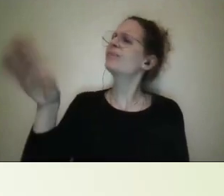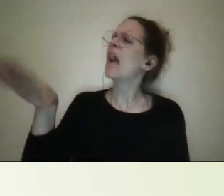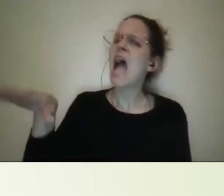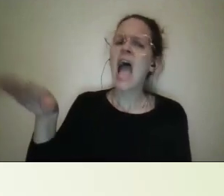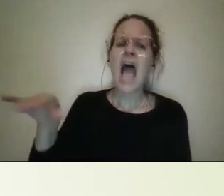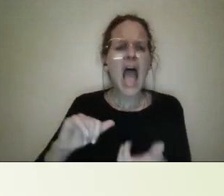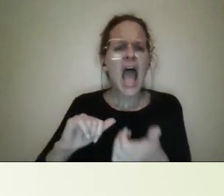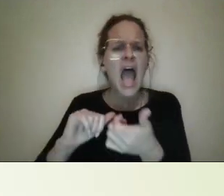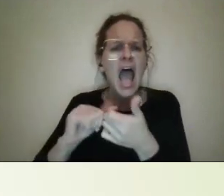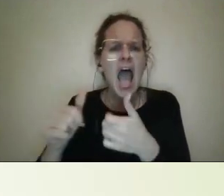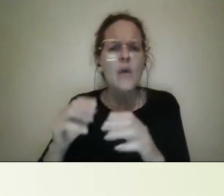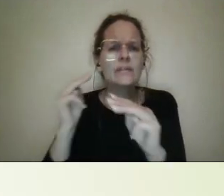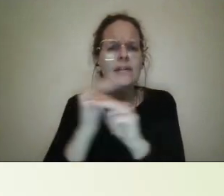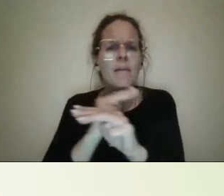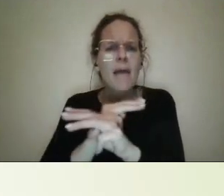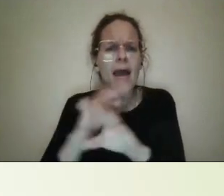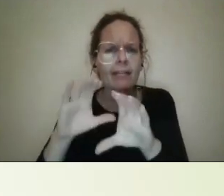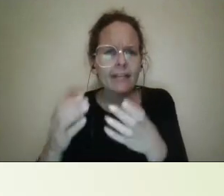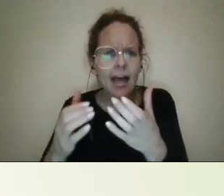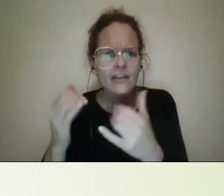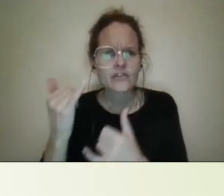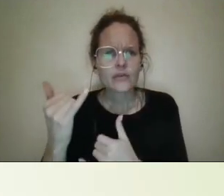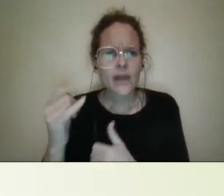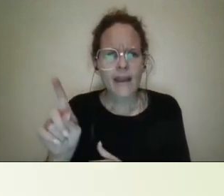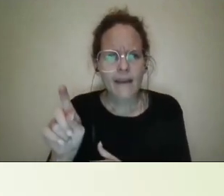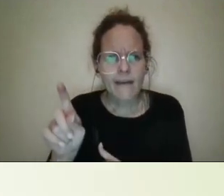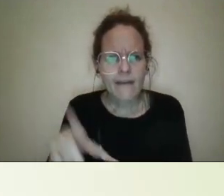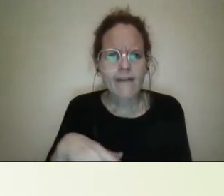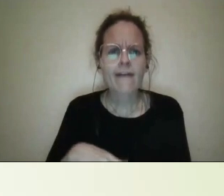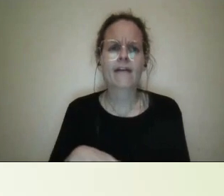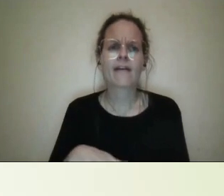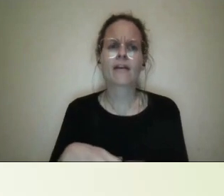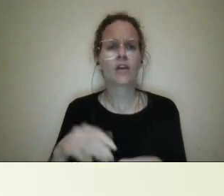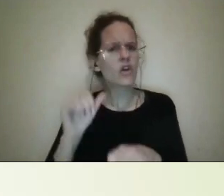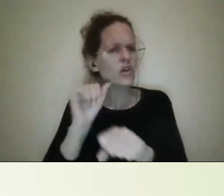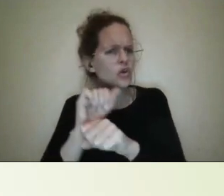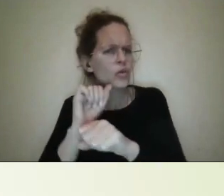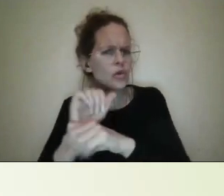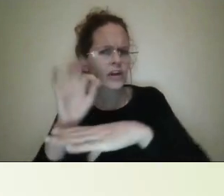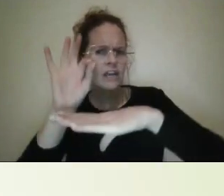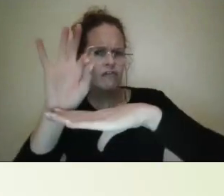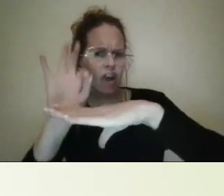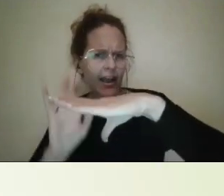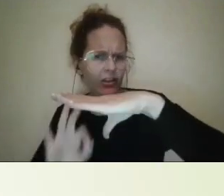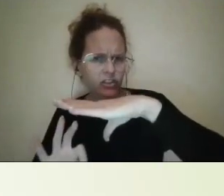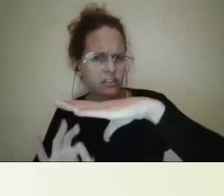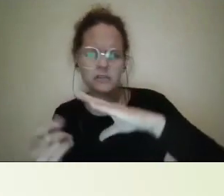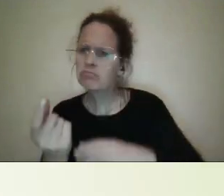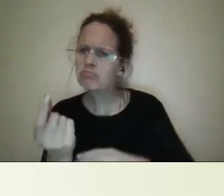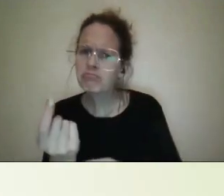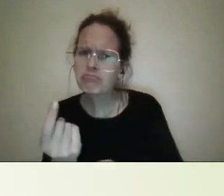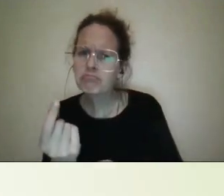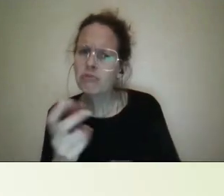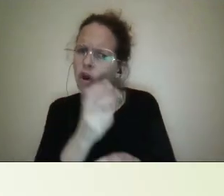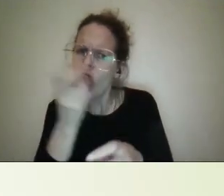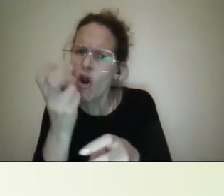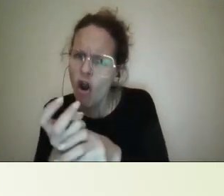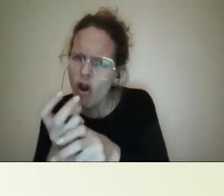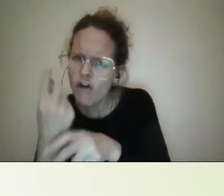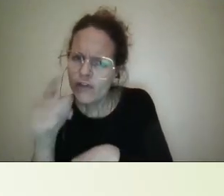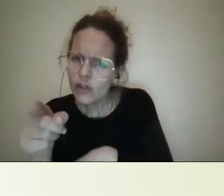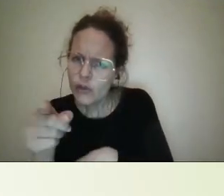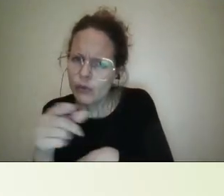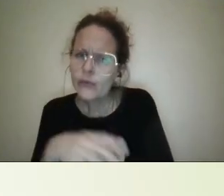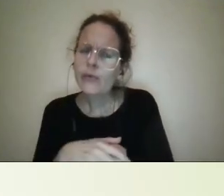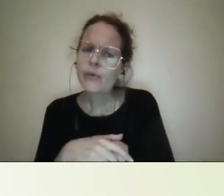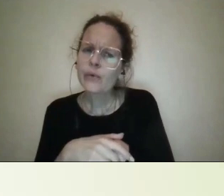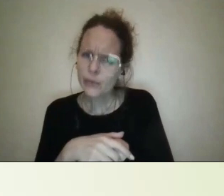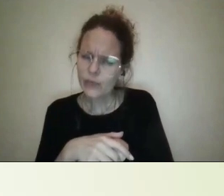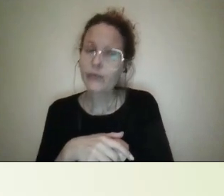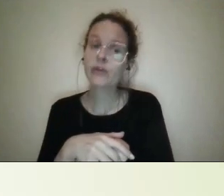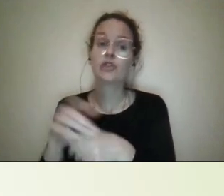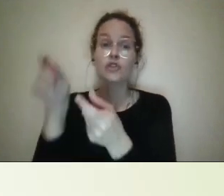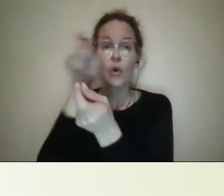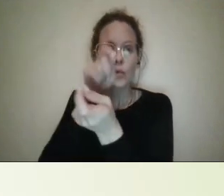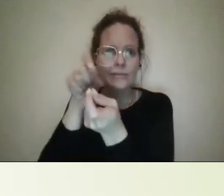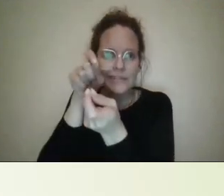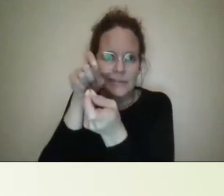math class? You're working on fractions, is that a hard thing?" So I would ask specific questions